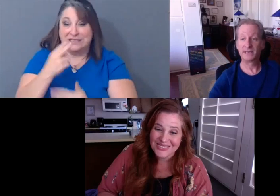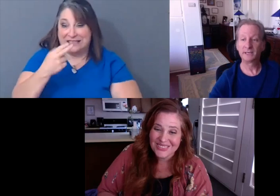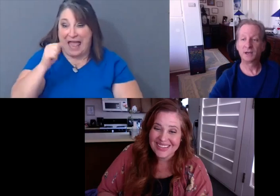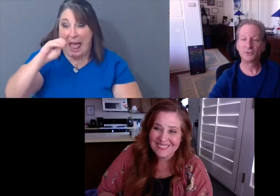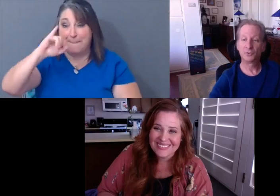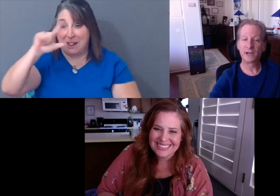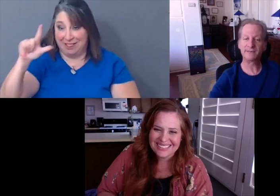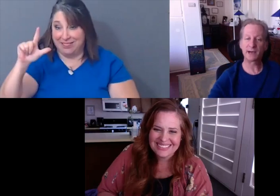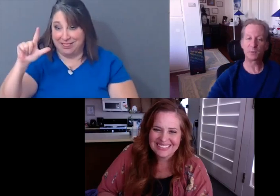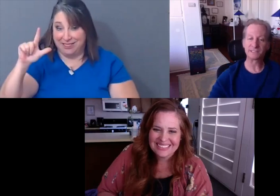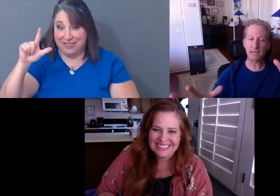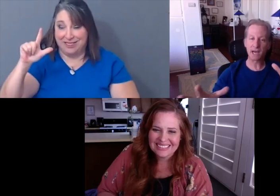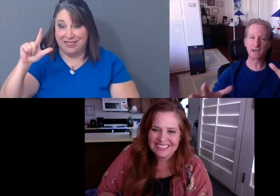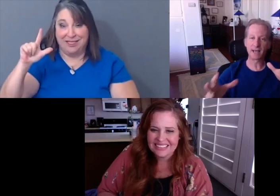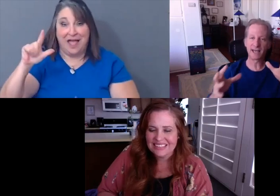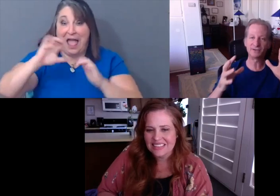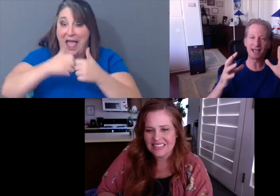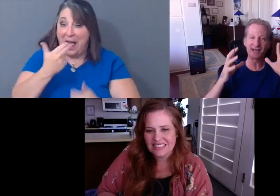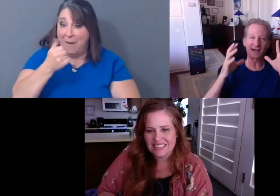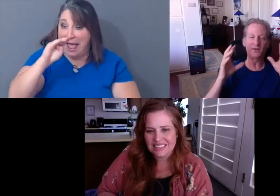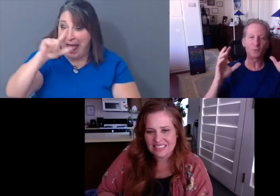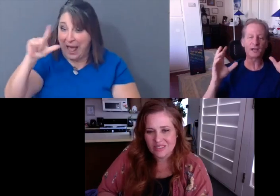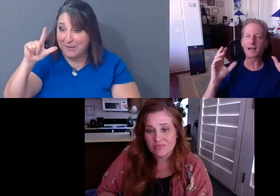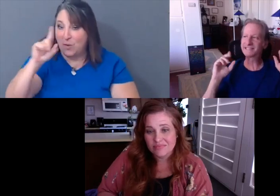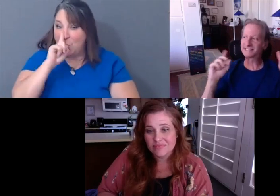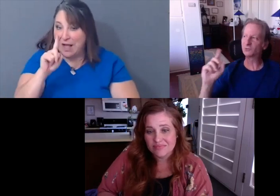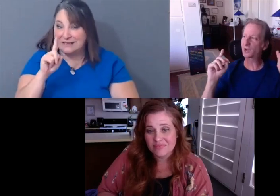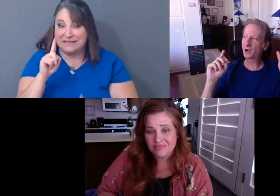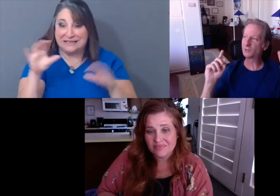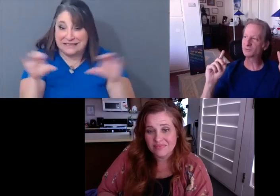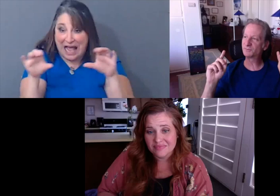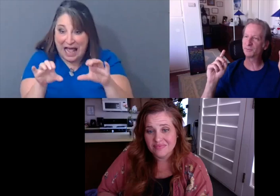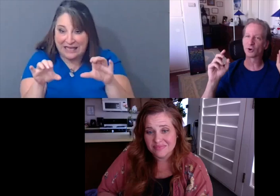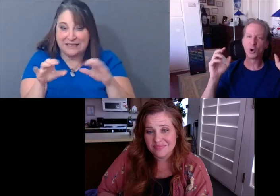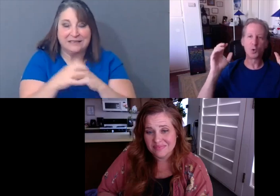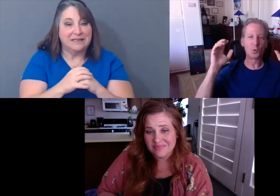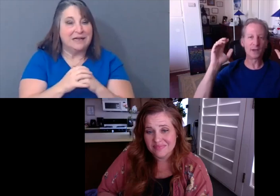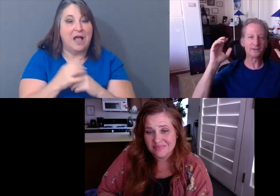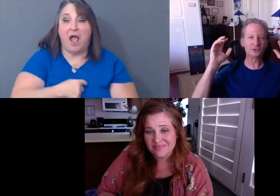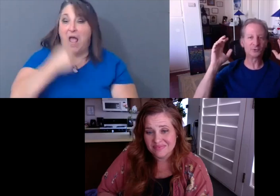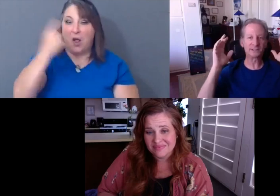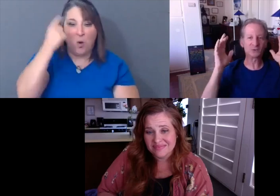I mean, the way that was done, and what I still, I always remember when you went